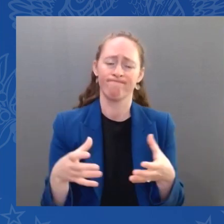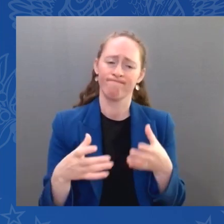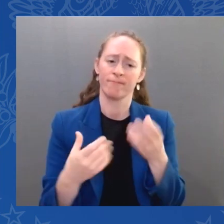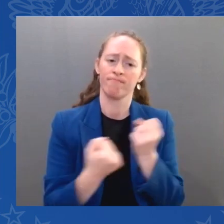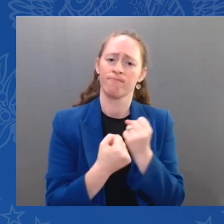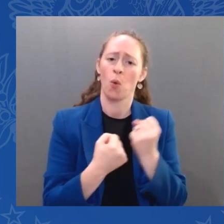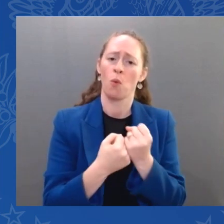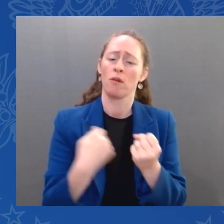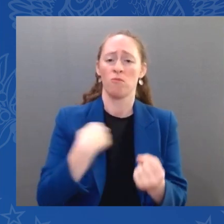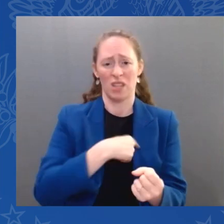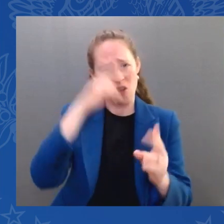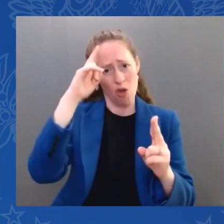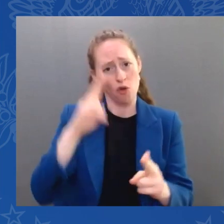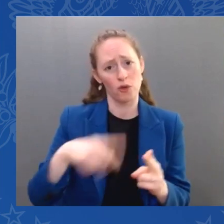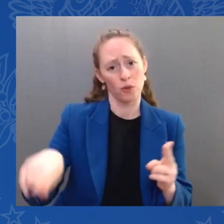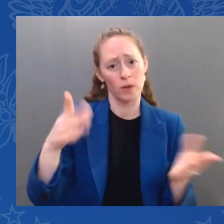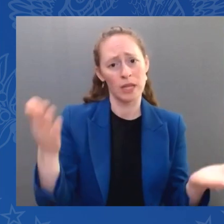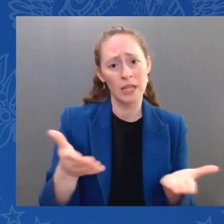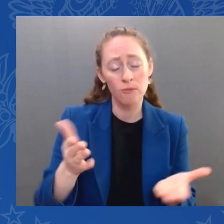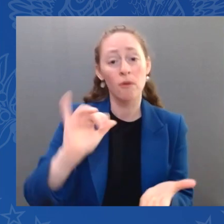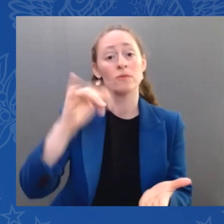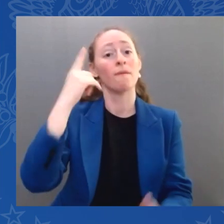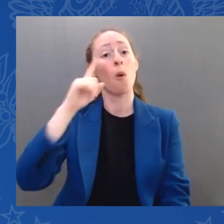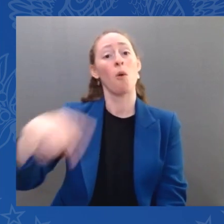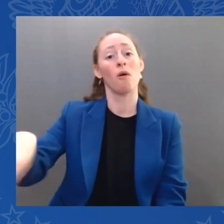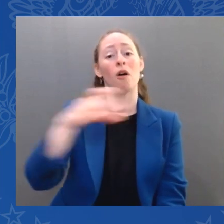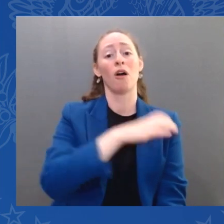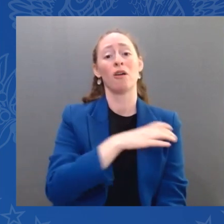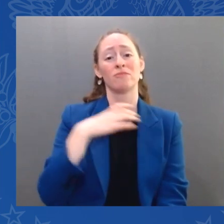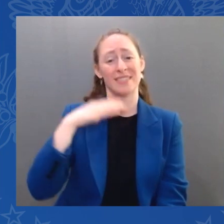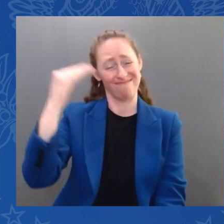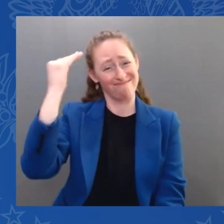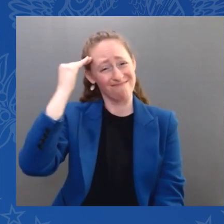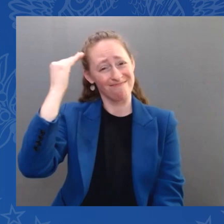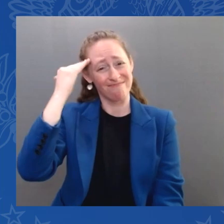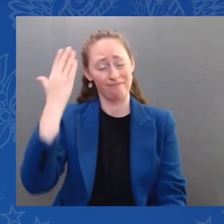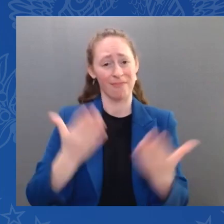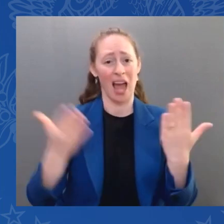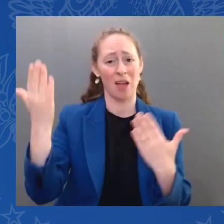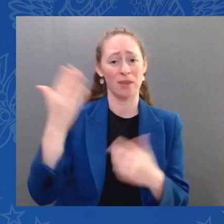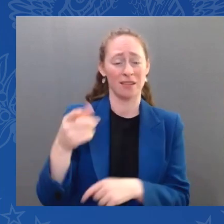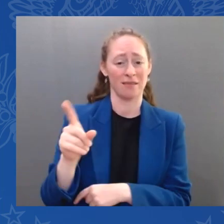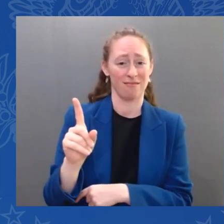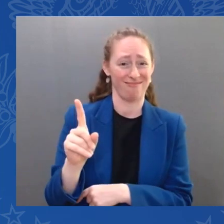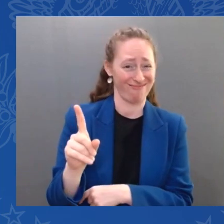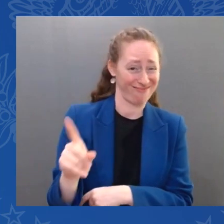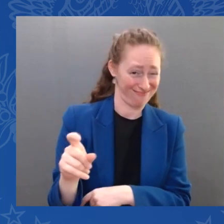you passed a bipartisan law. You worked across the aisle,